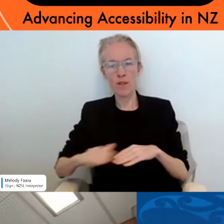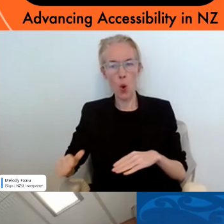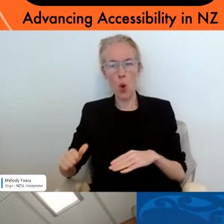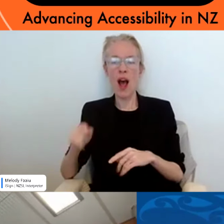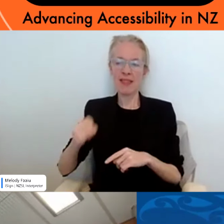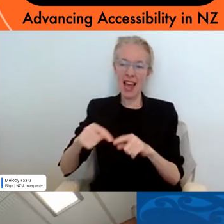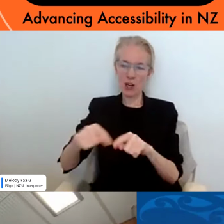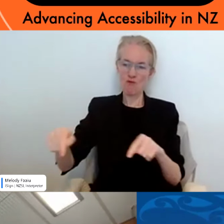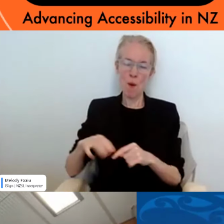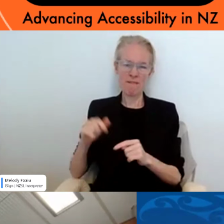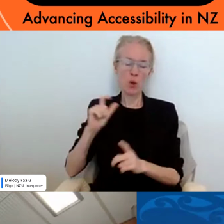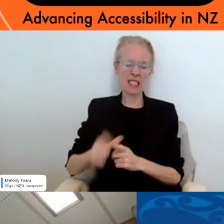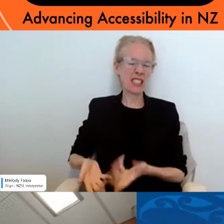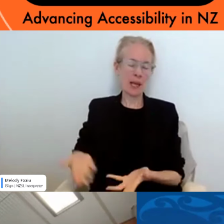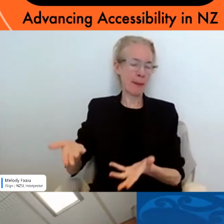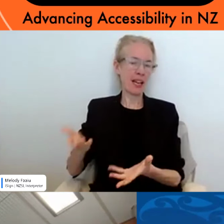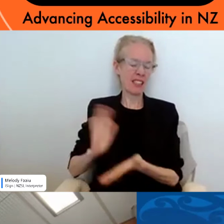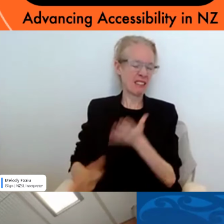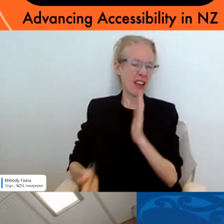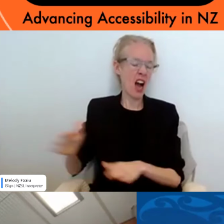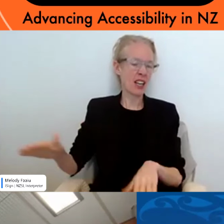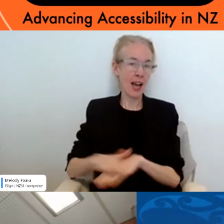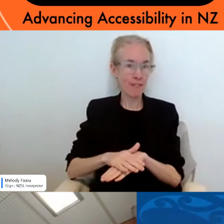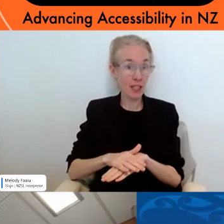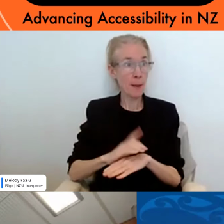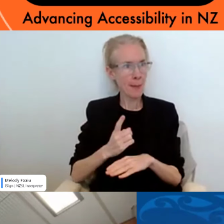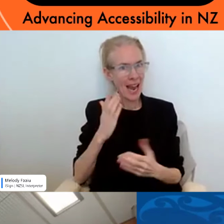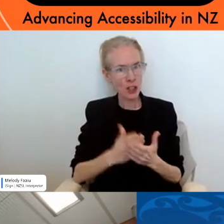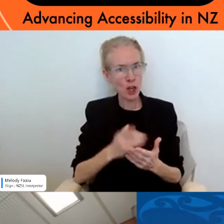and it came out really well. I wonder about relationships with